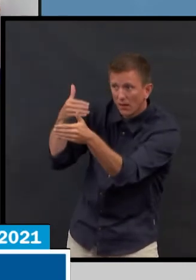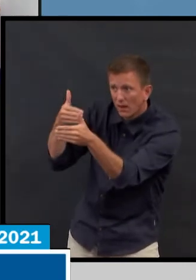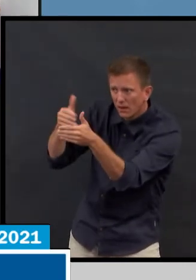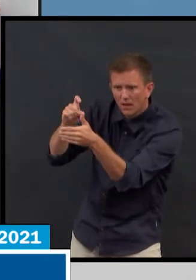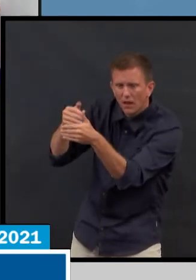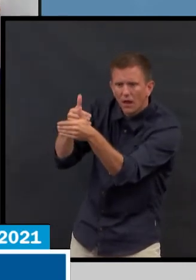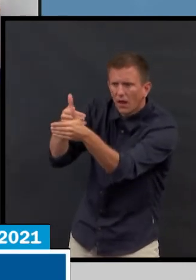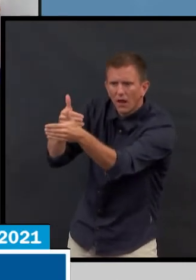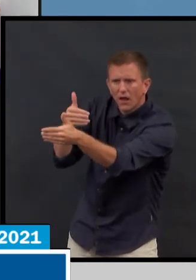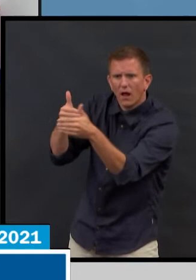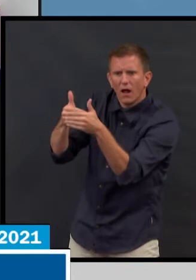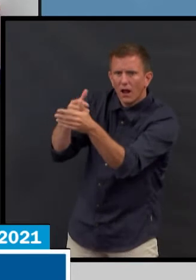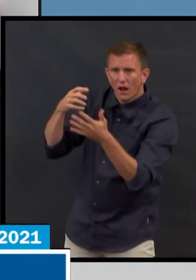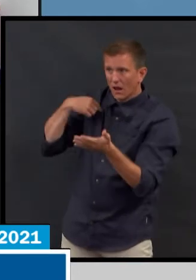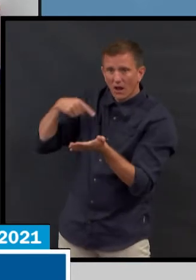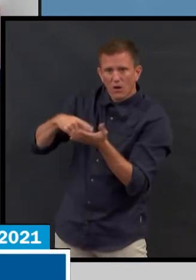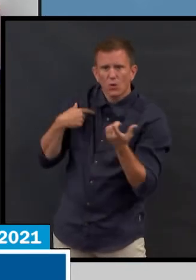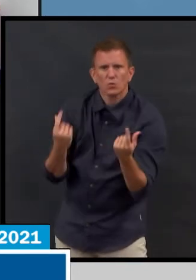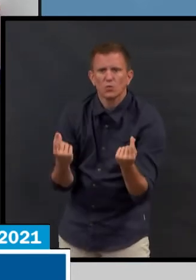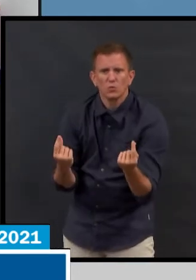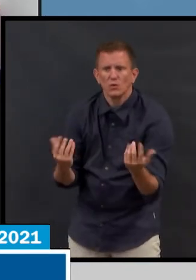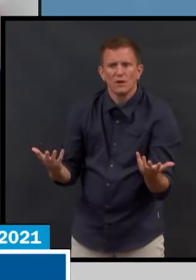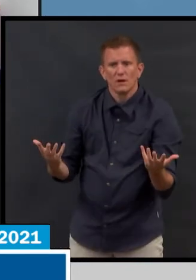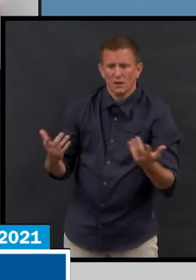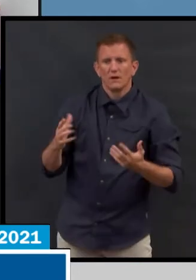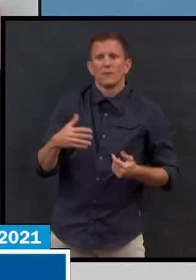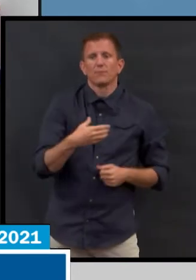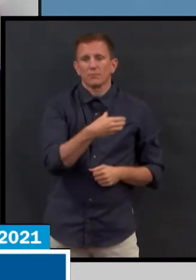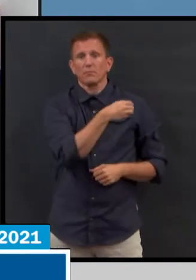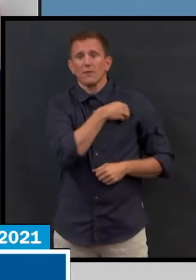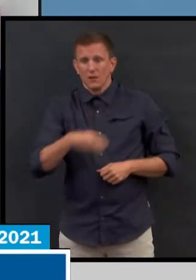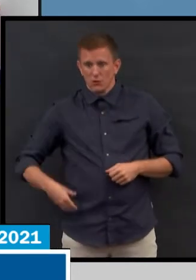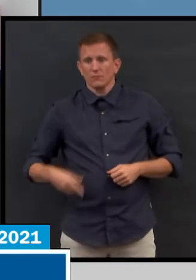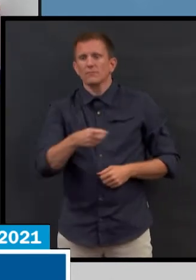to lead the way on creating a temporary rental and utility assistance program